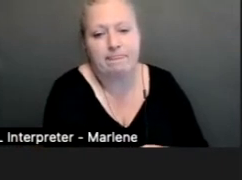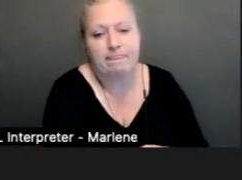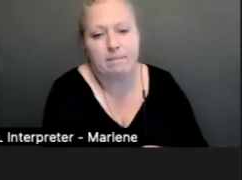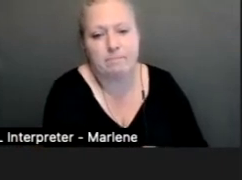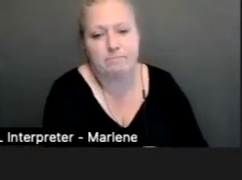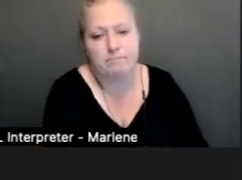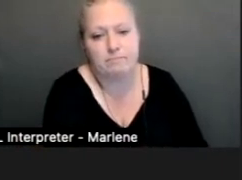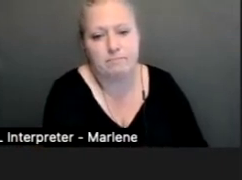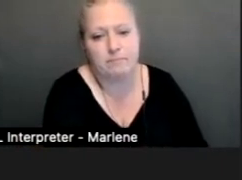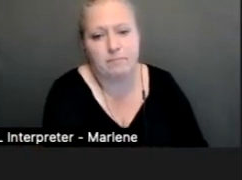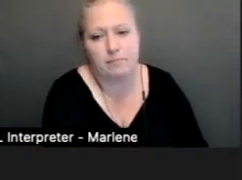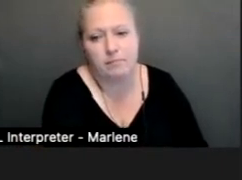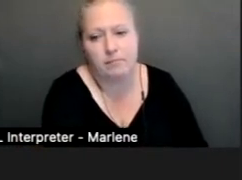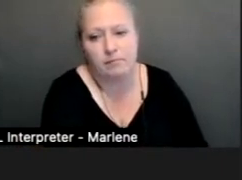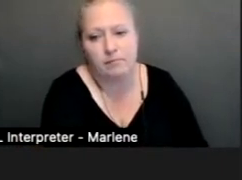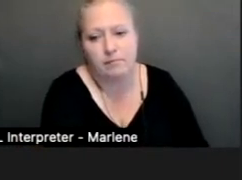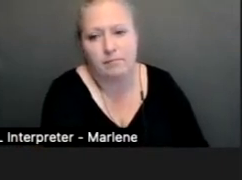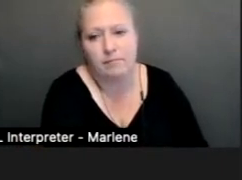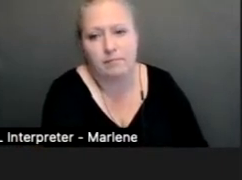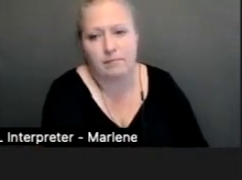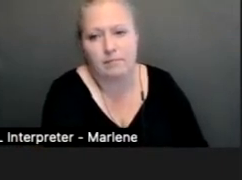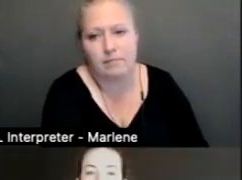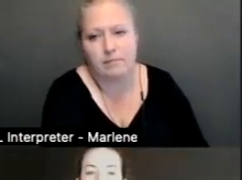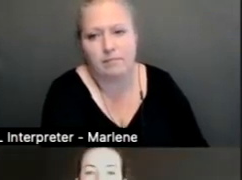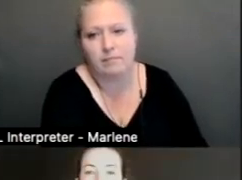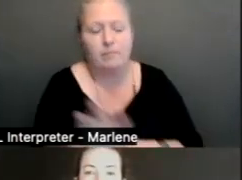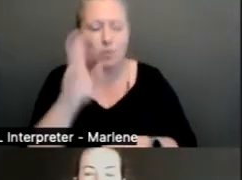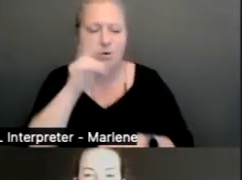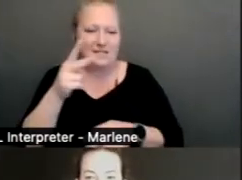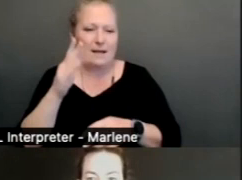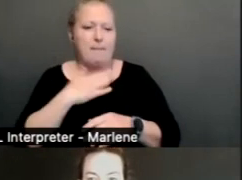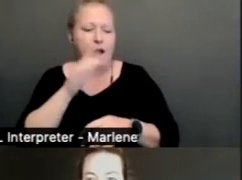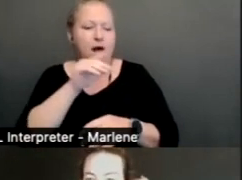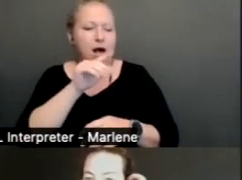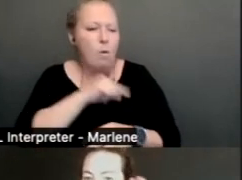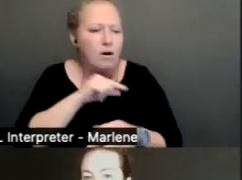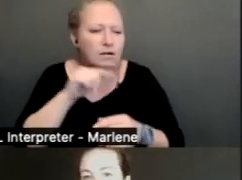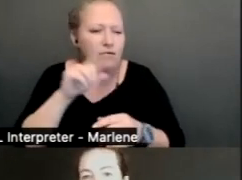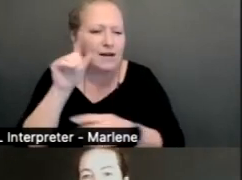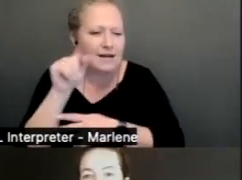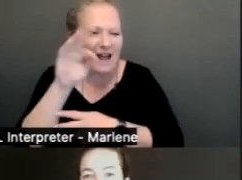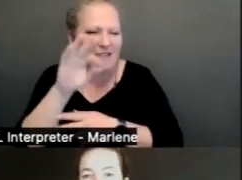thanks. You'll see here a heatmap of my quality of internet data. Again, the FCC says only about